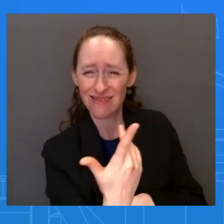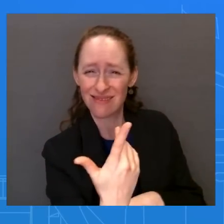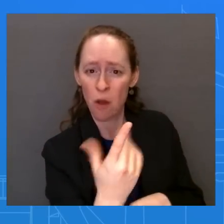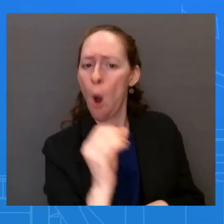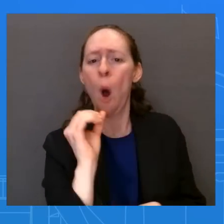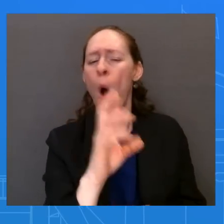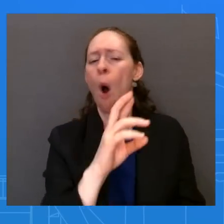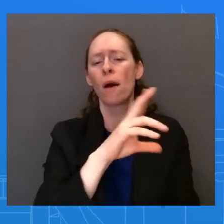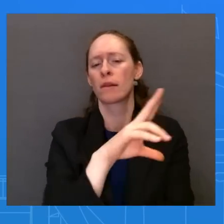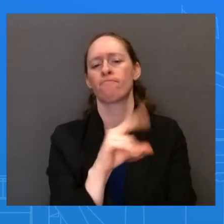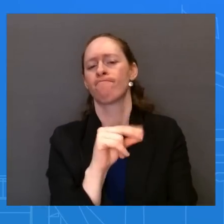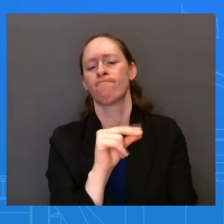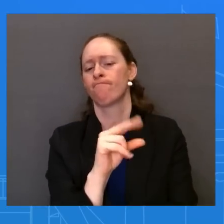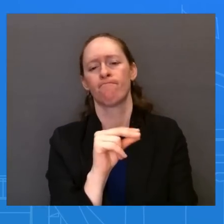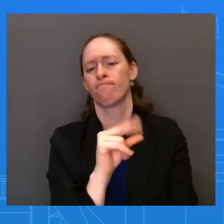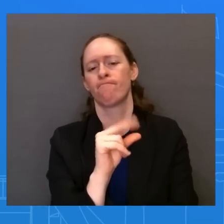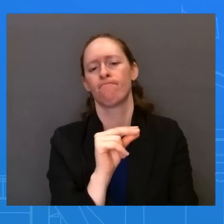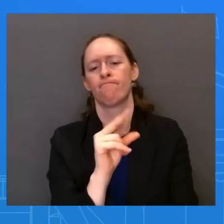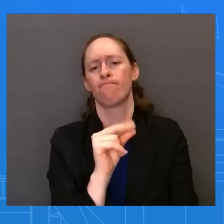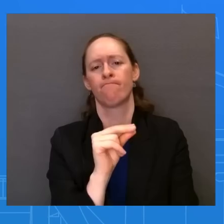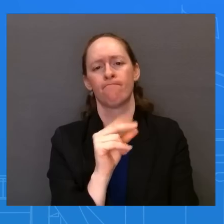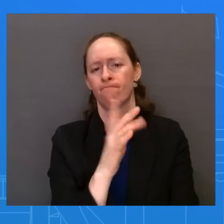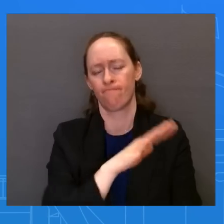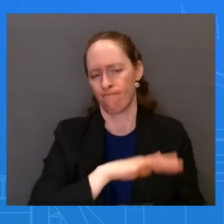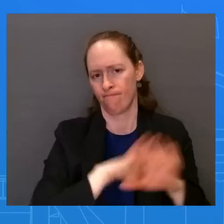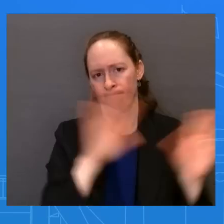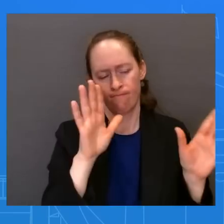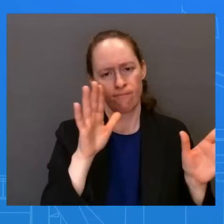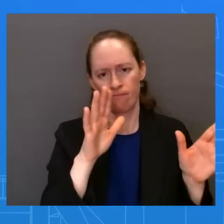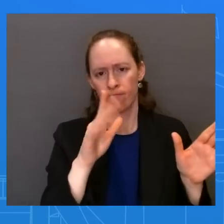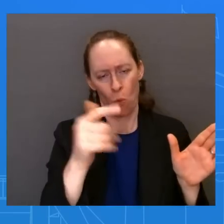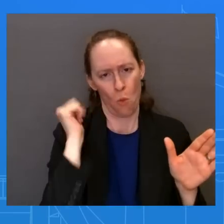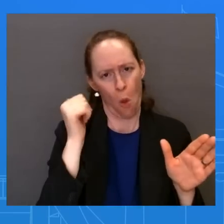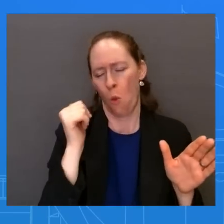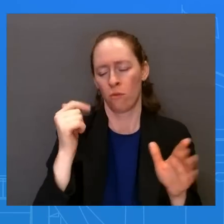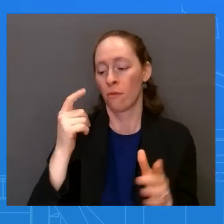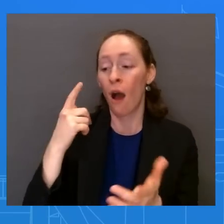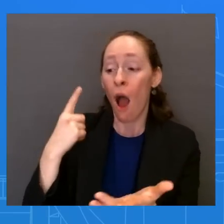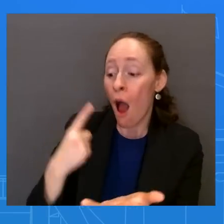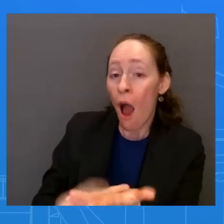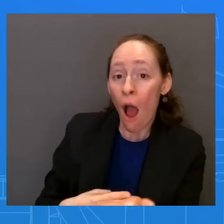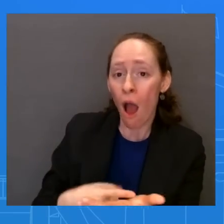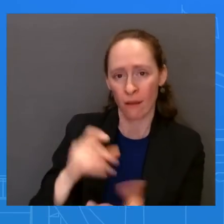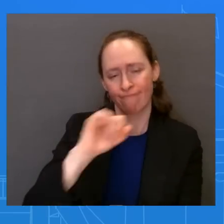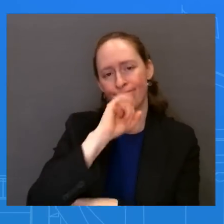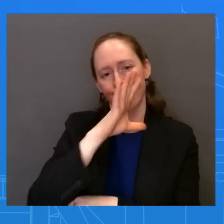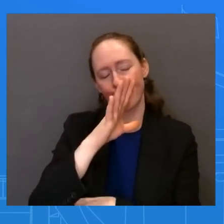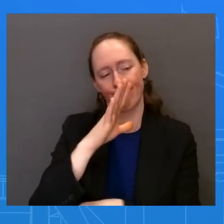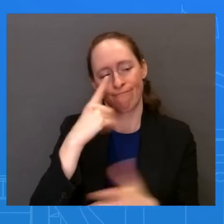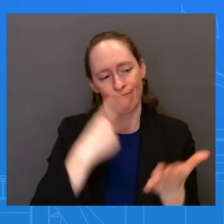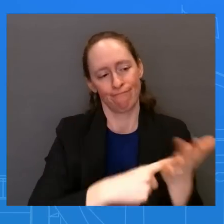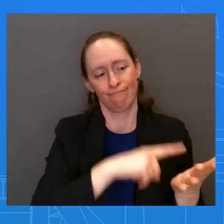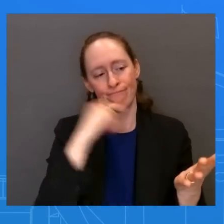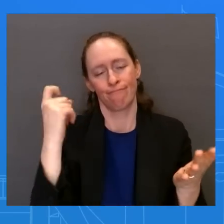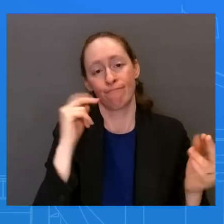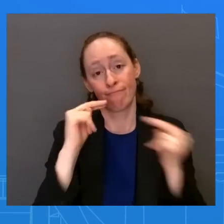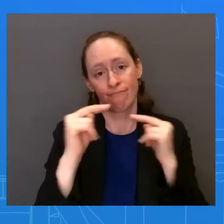negotiating over the debt limit"? Ms. Jean-Pierre: So, let me be clear. I don't have a meeting with leaders to -- to read out at this time or to announce,